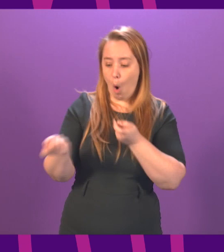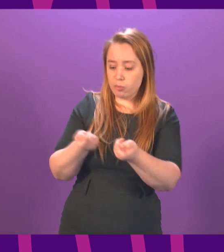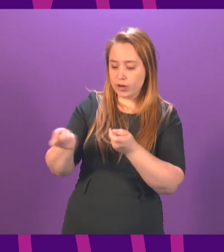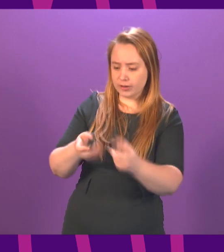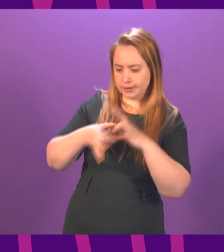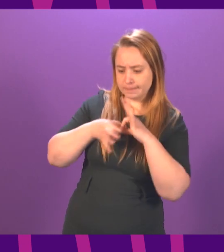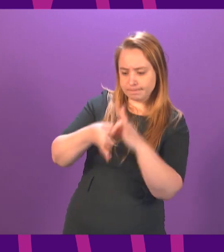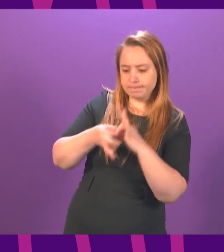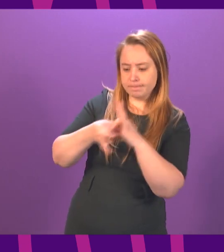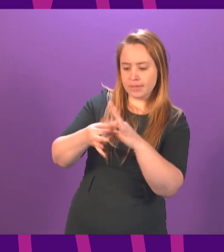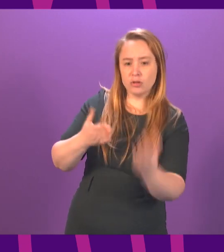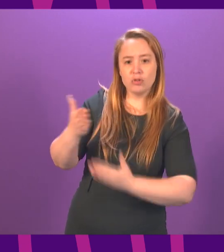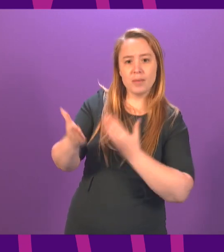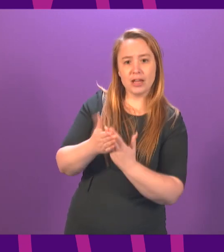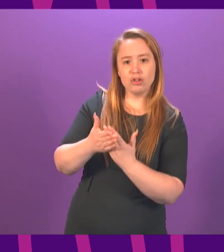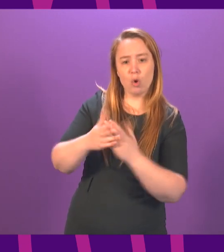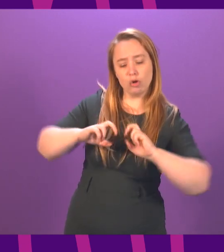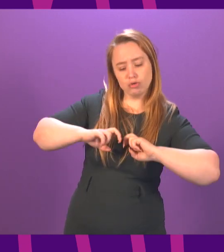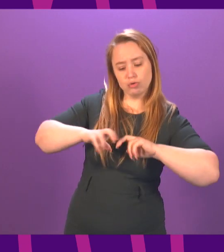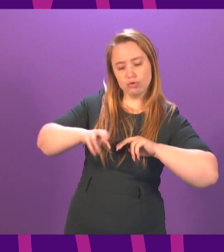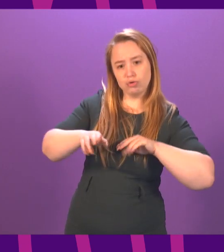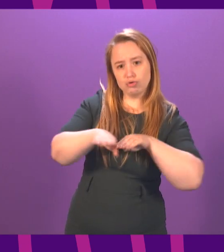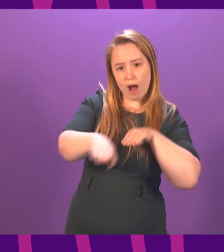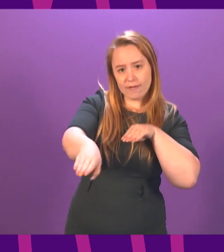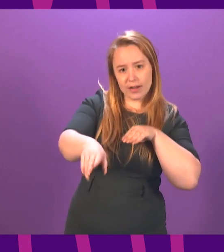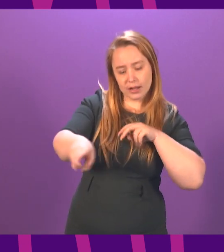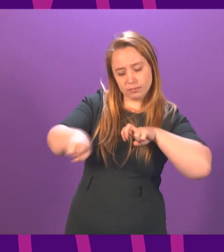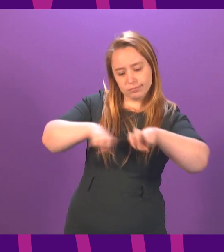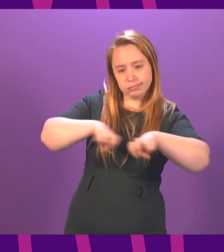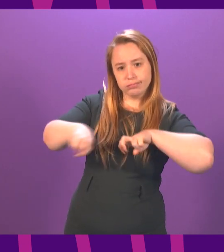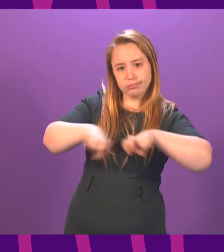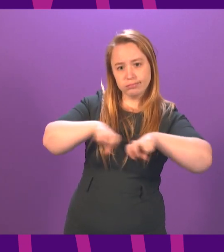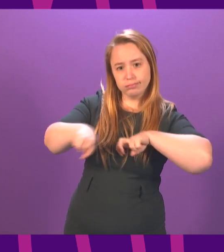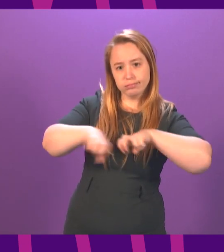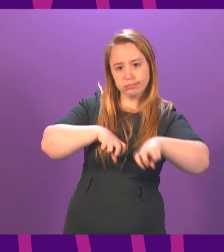that travel flows across it without disruption on as many days of the year as possible.